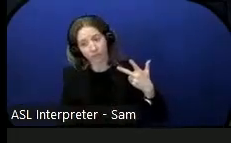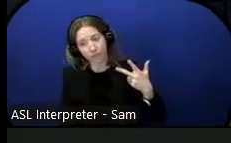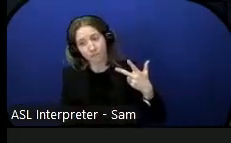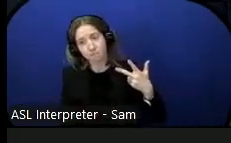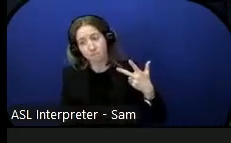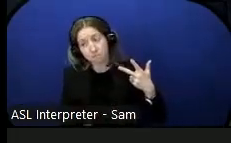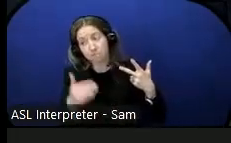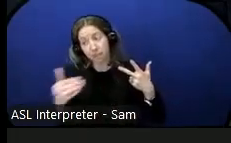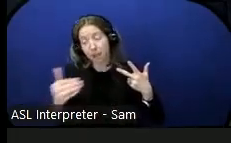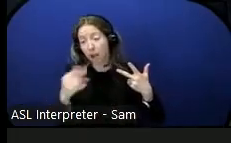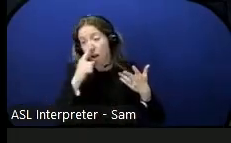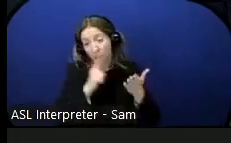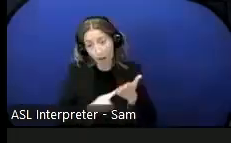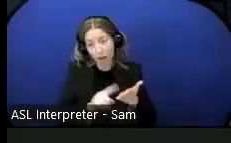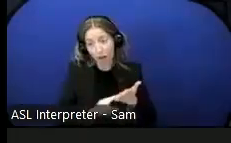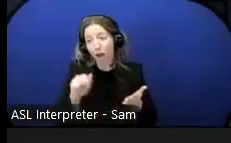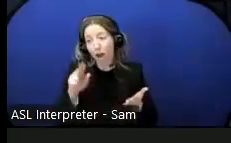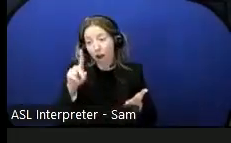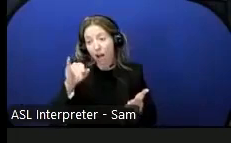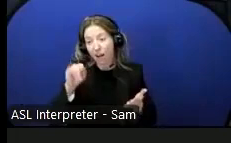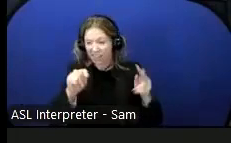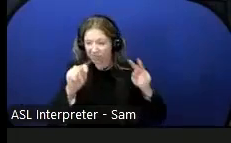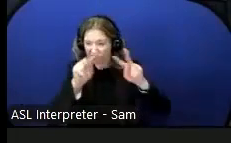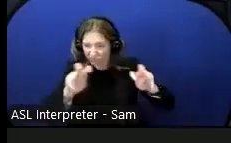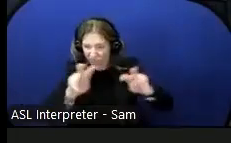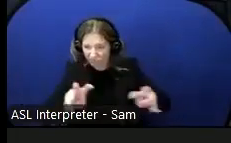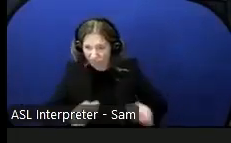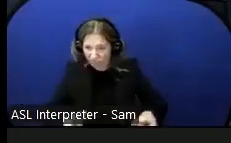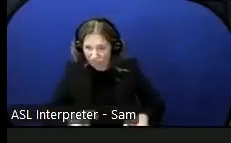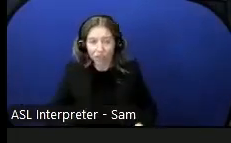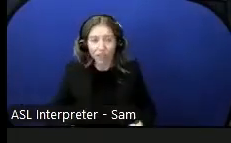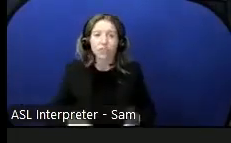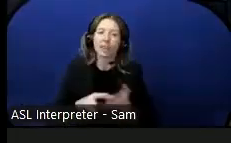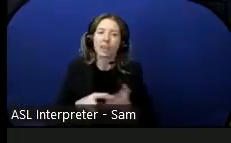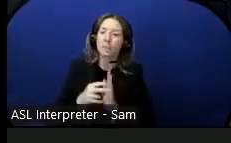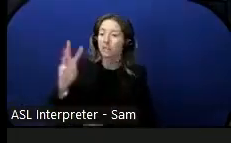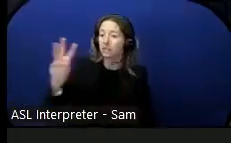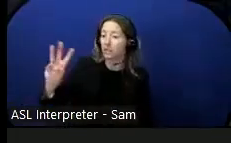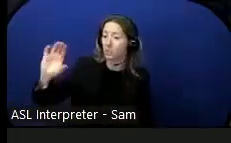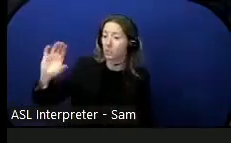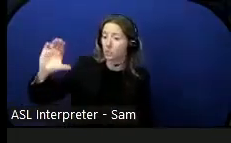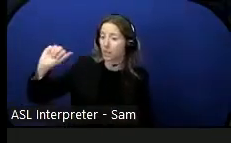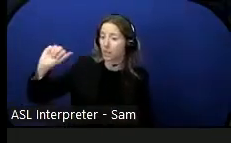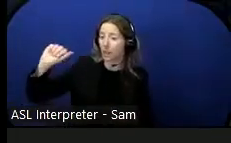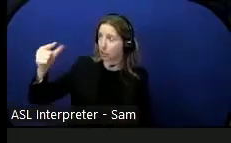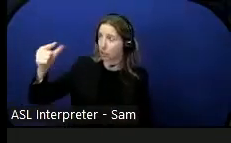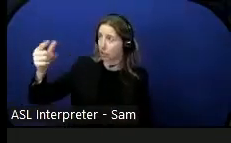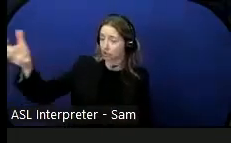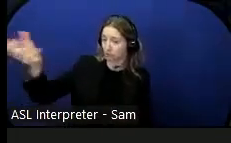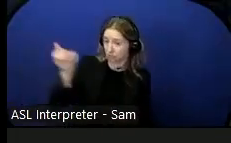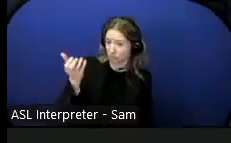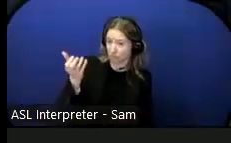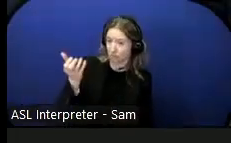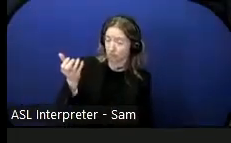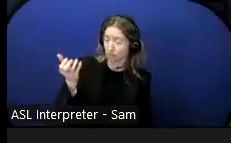You want to dig in and look at the WCAG, look at what you have. Does it does it conform to the WCAG?